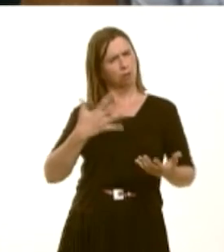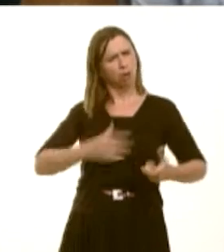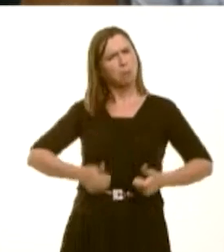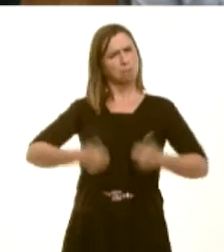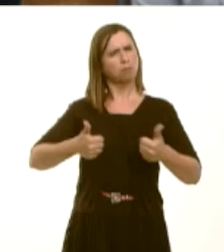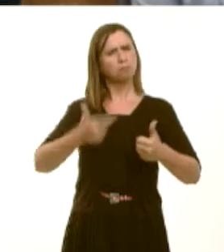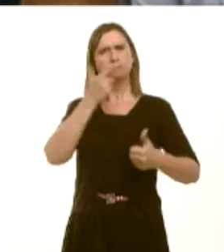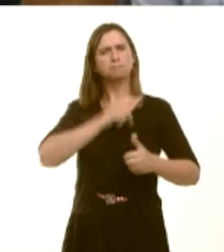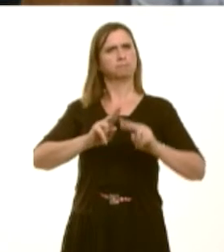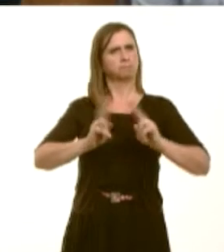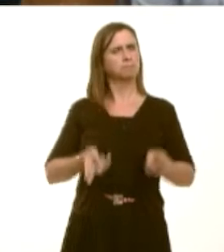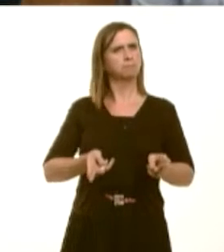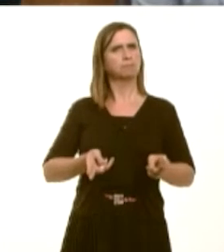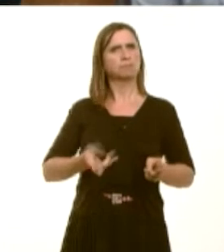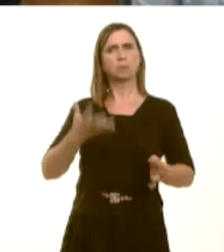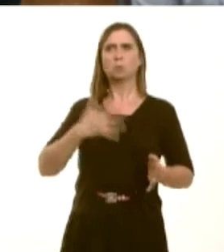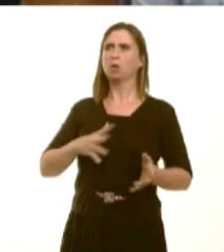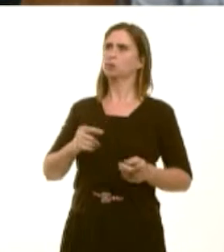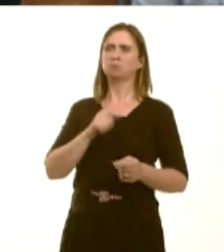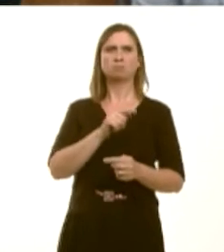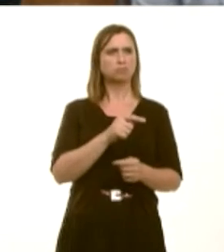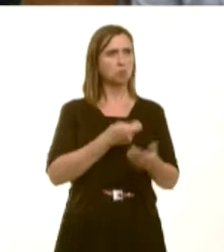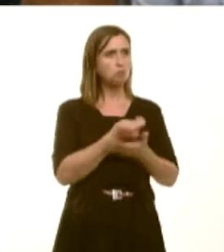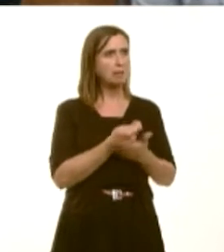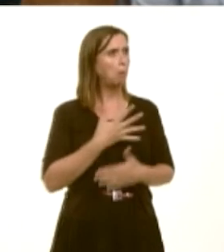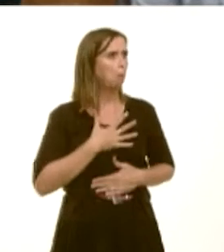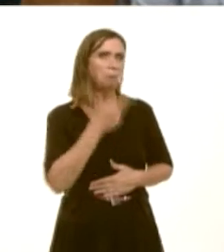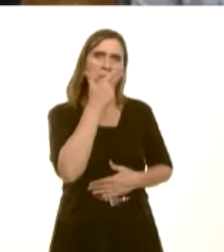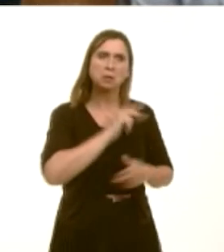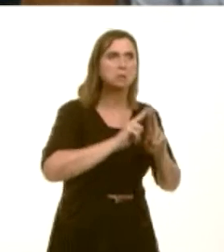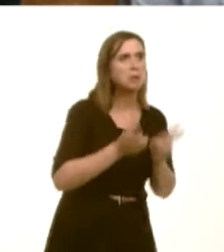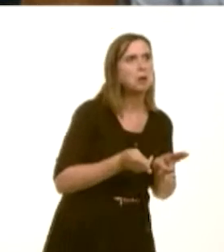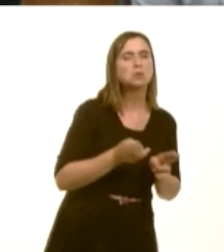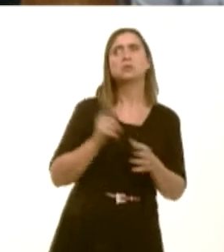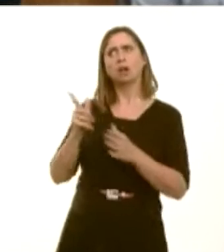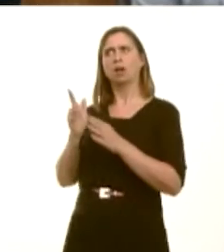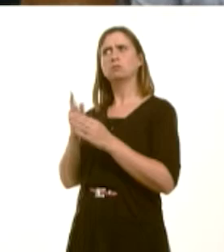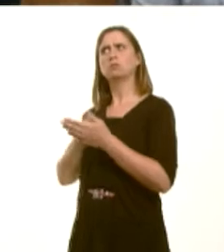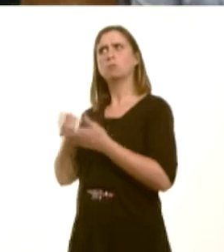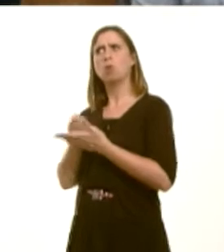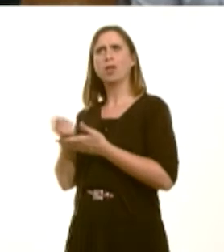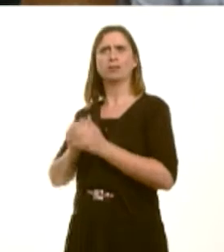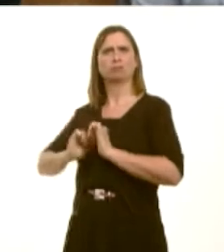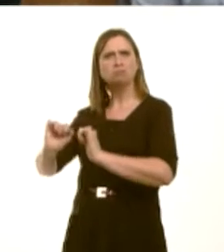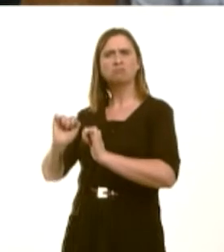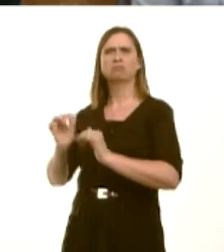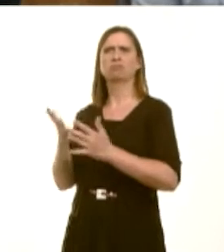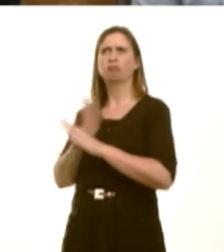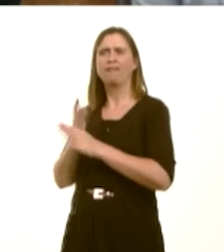that people donít see a distinction between private sector and public sector houses. But it is very important, of course, bearing in mind the fact that very many young people